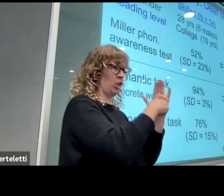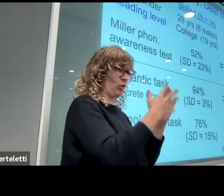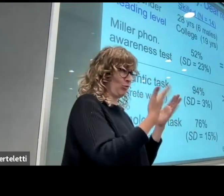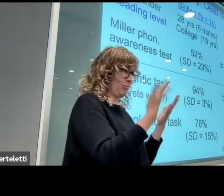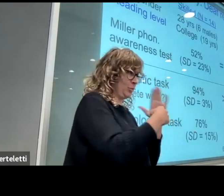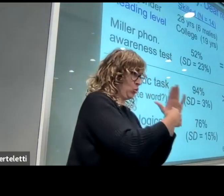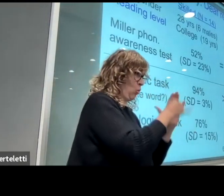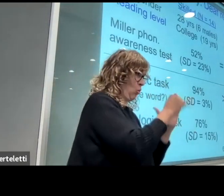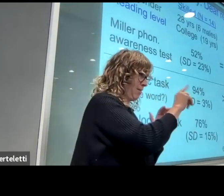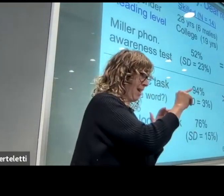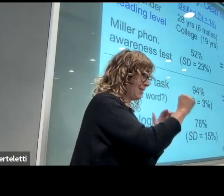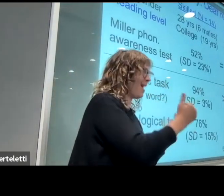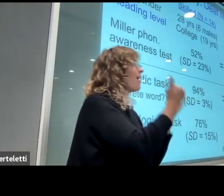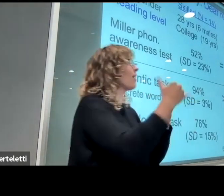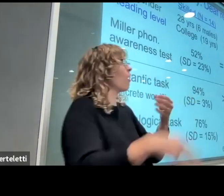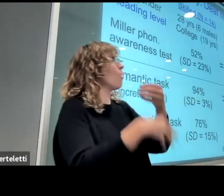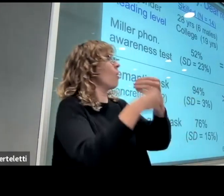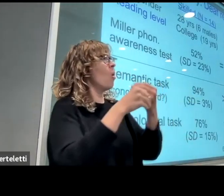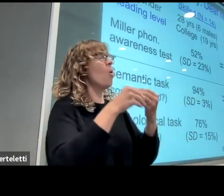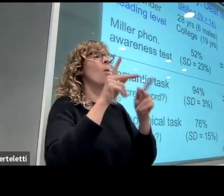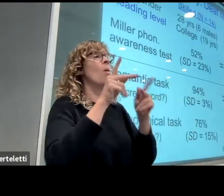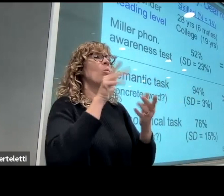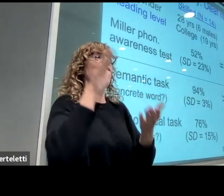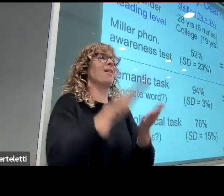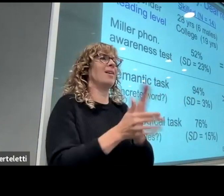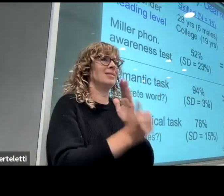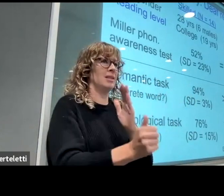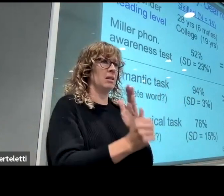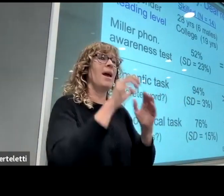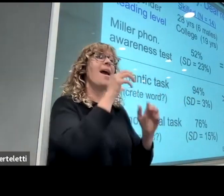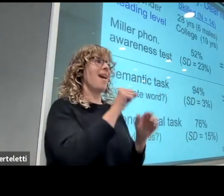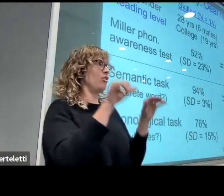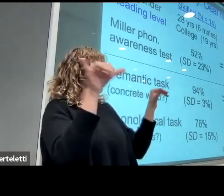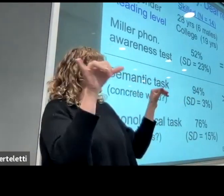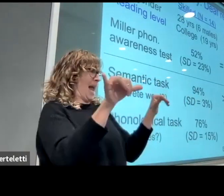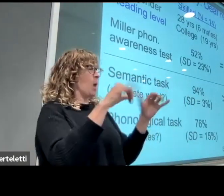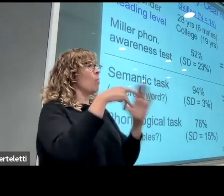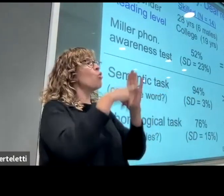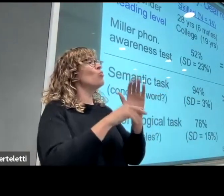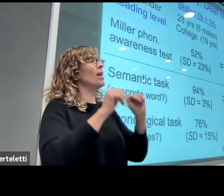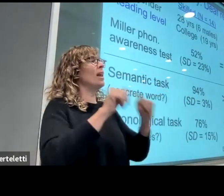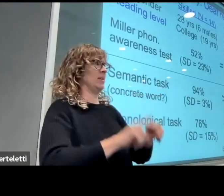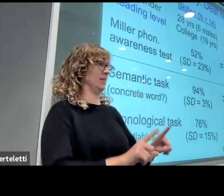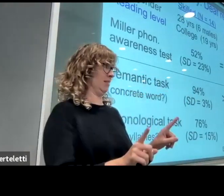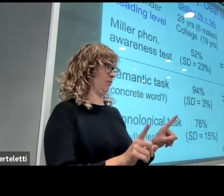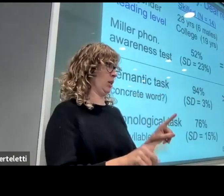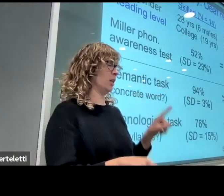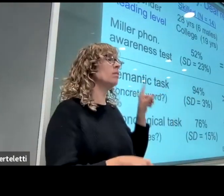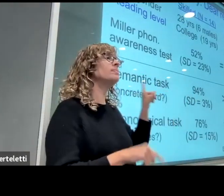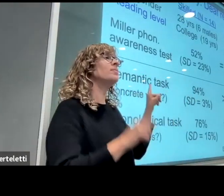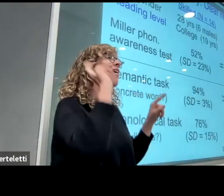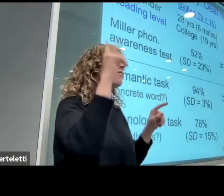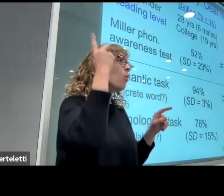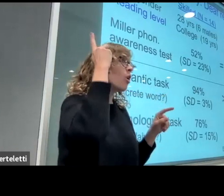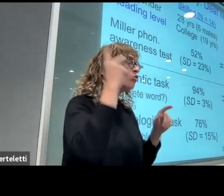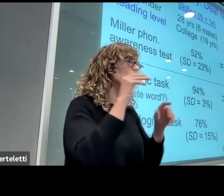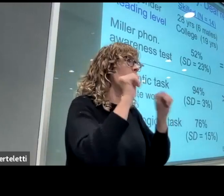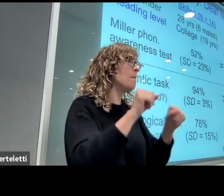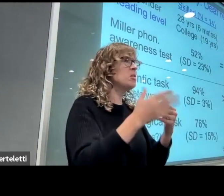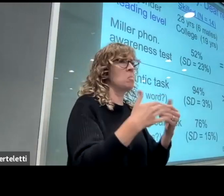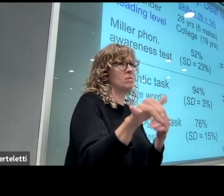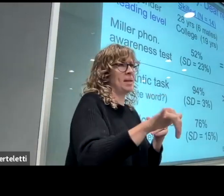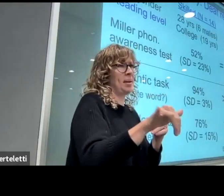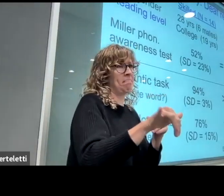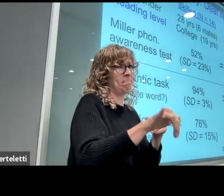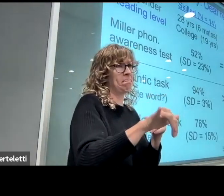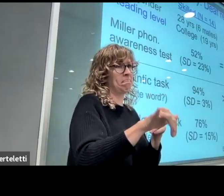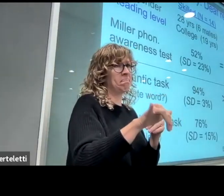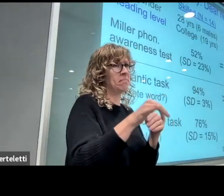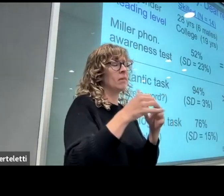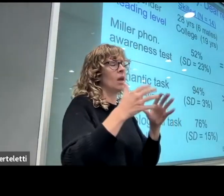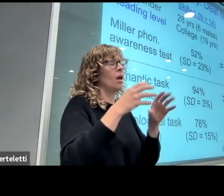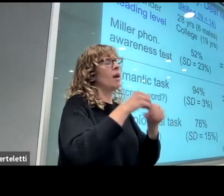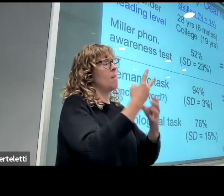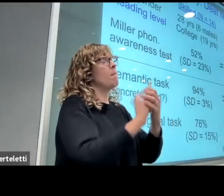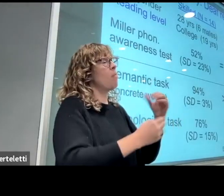there's a lot of variation in both groups, and how well they did on this task, and I can also tell you that chance is twenty-five. So they're performing above chance, but definitely less than you see for our um hearing readers.